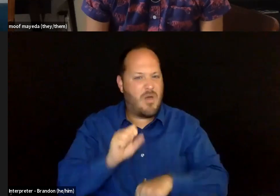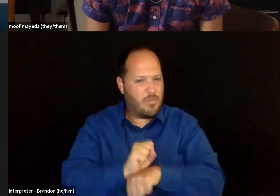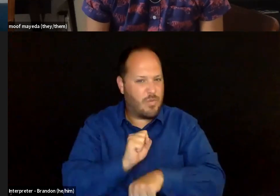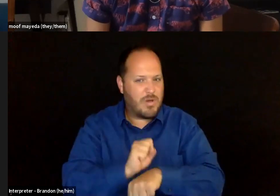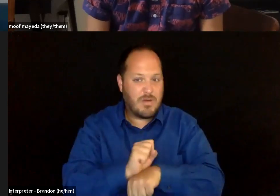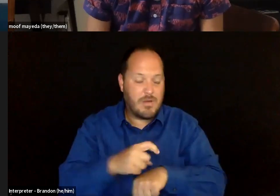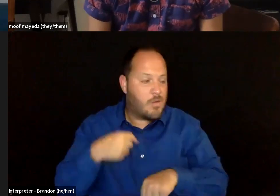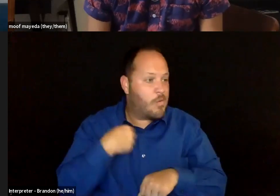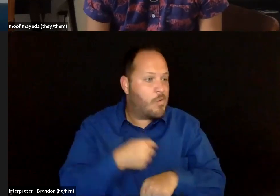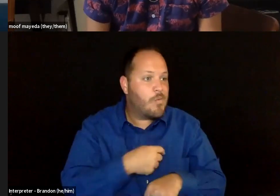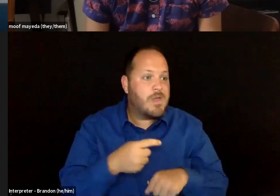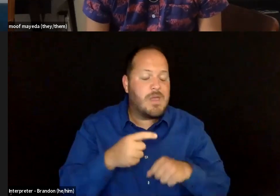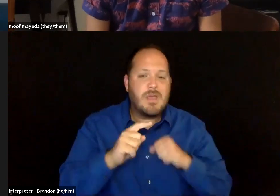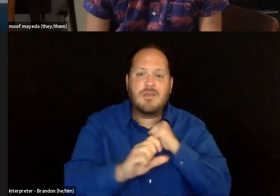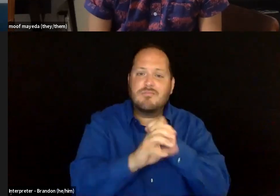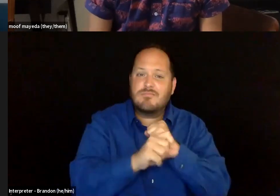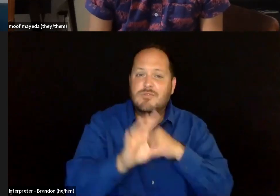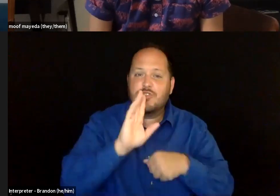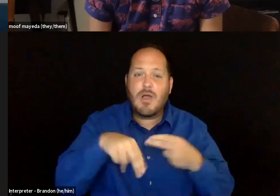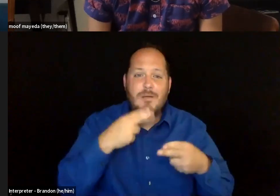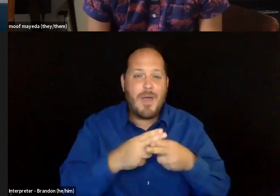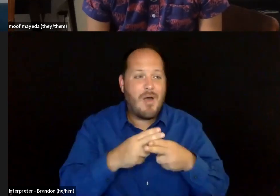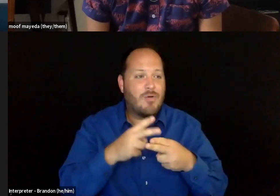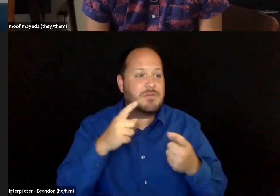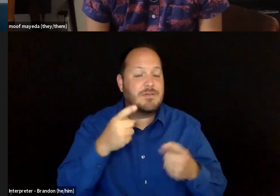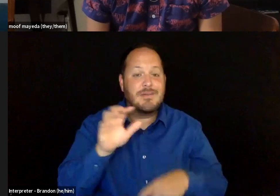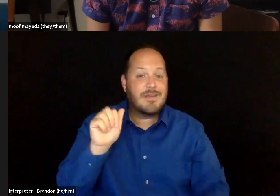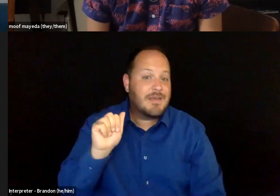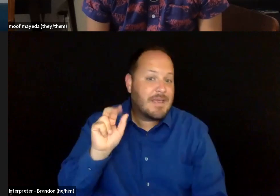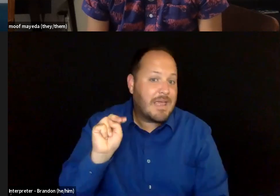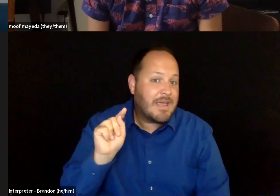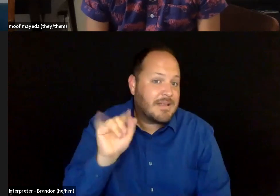something we regularly participate in.